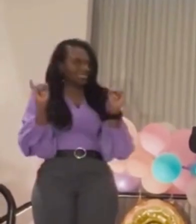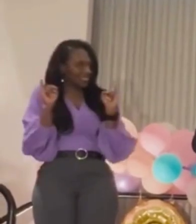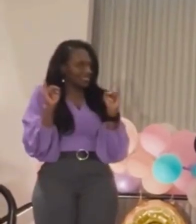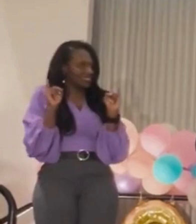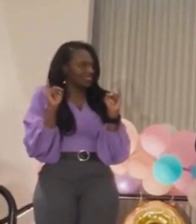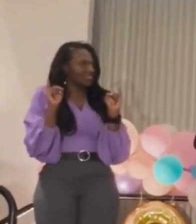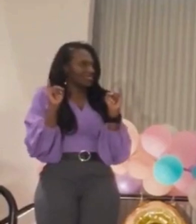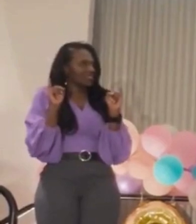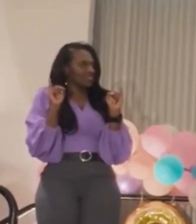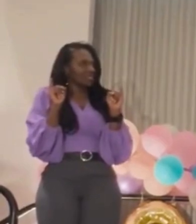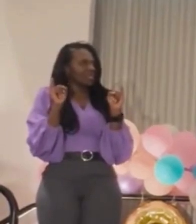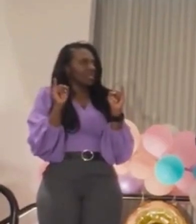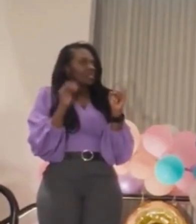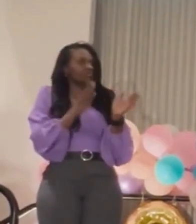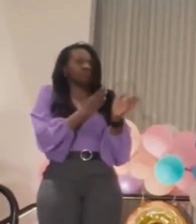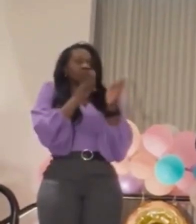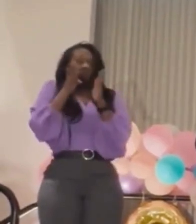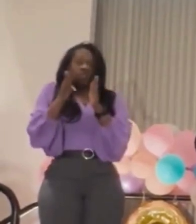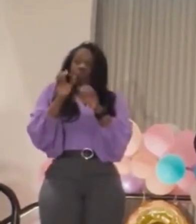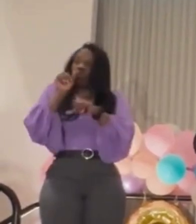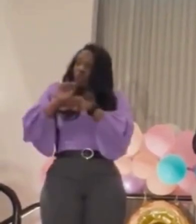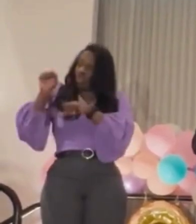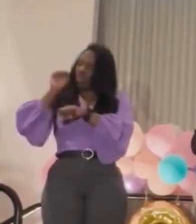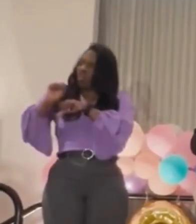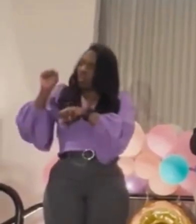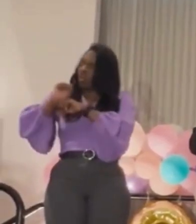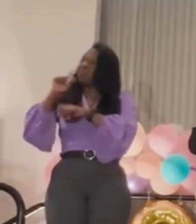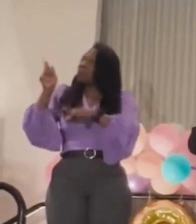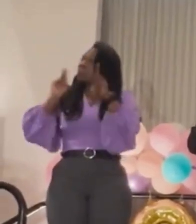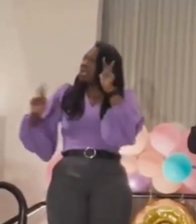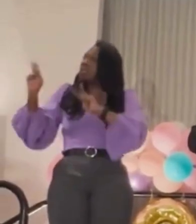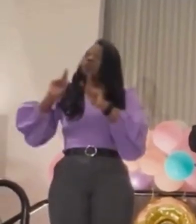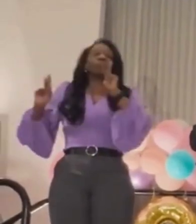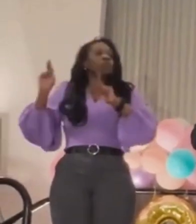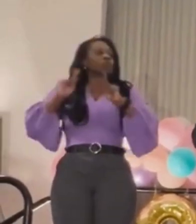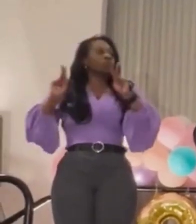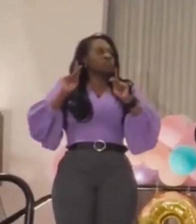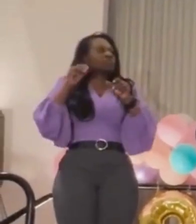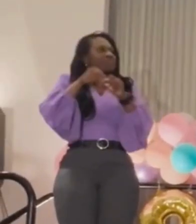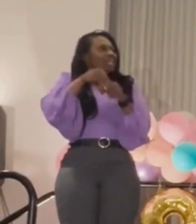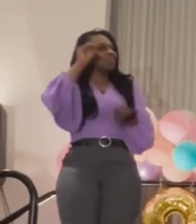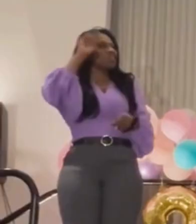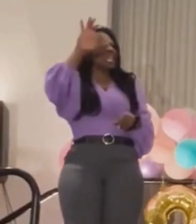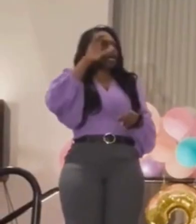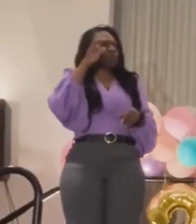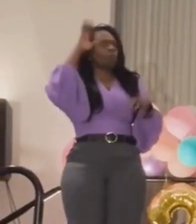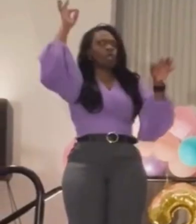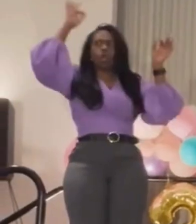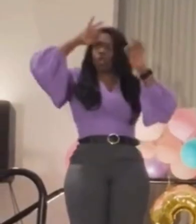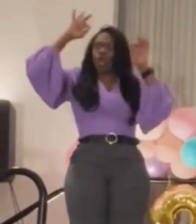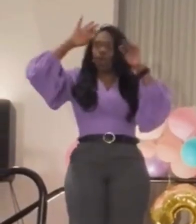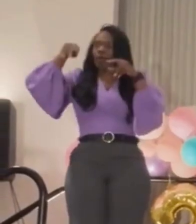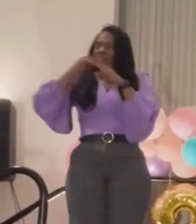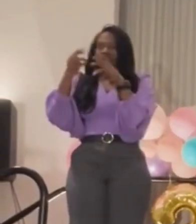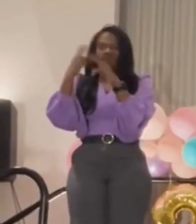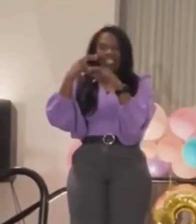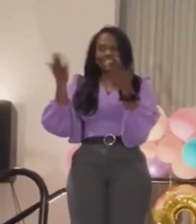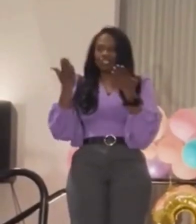And we're also going to work really hard with the people out in North Carolina that don't even know about relay services yet.